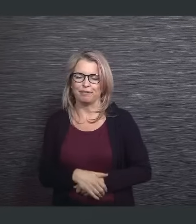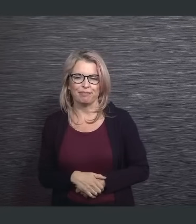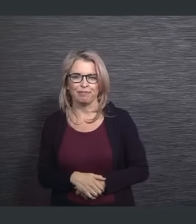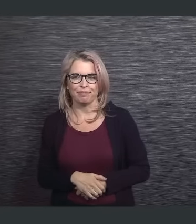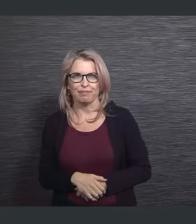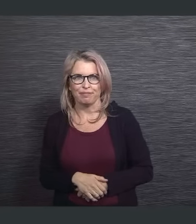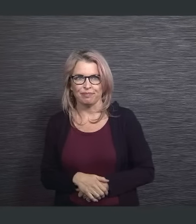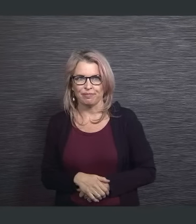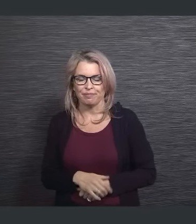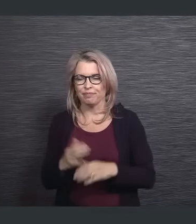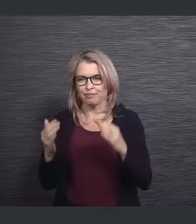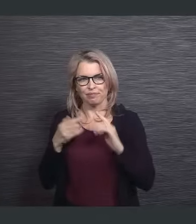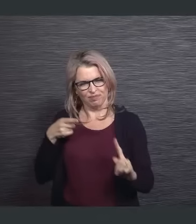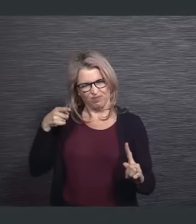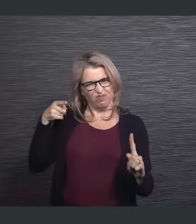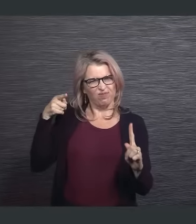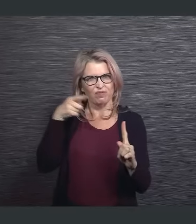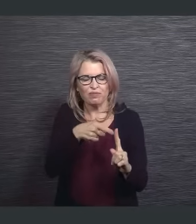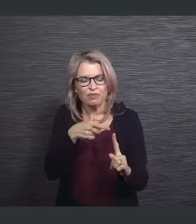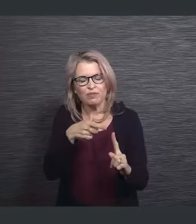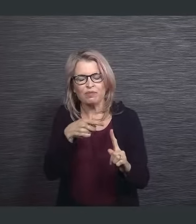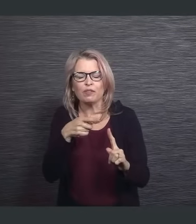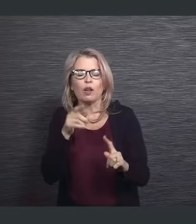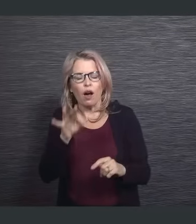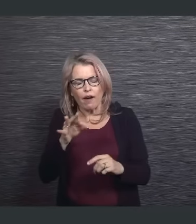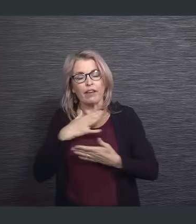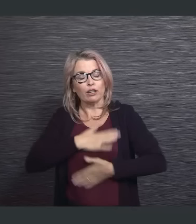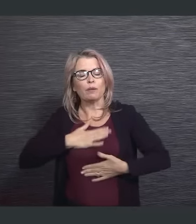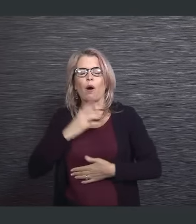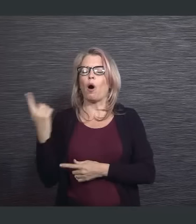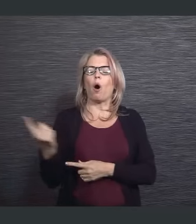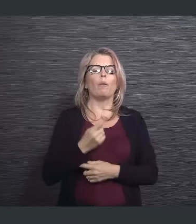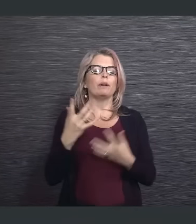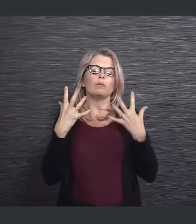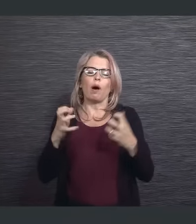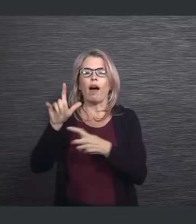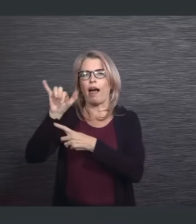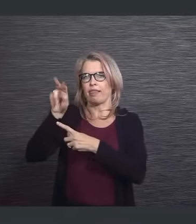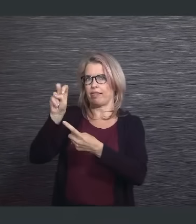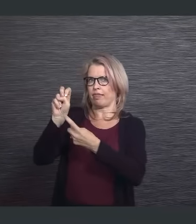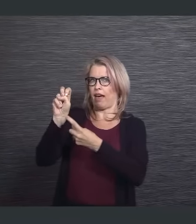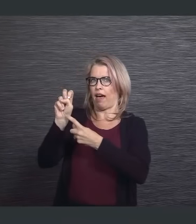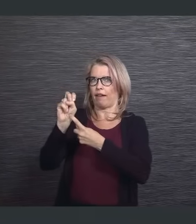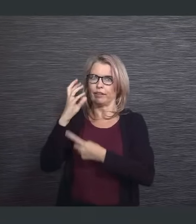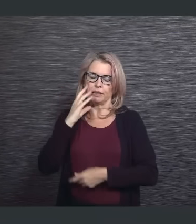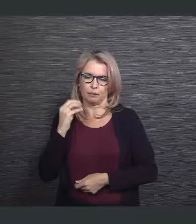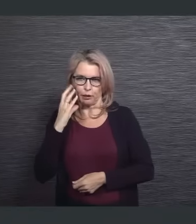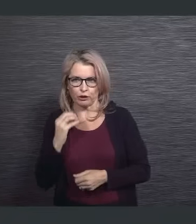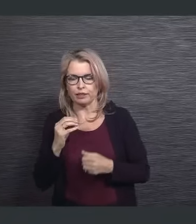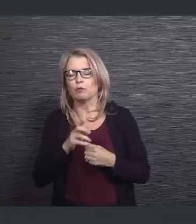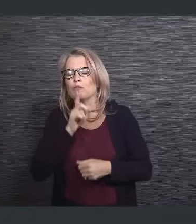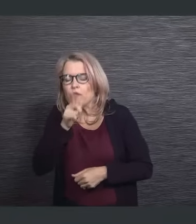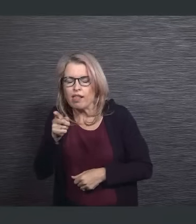The essence of has always been glive.h Creation and the interaction technology